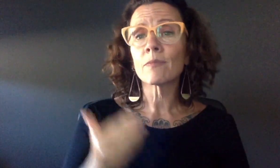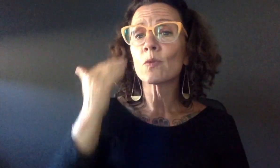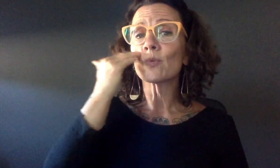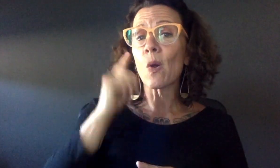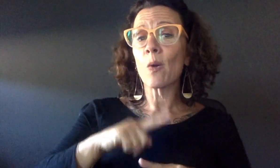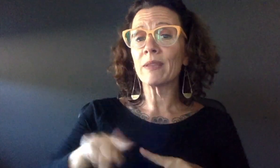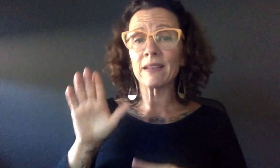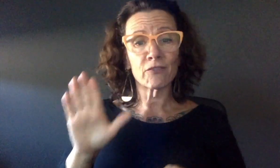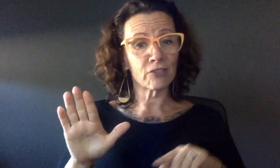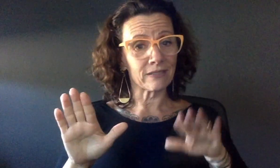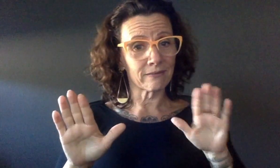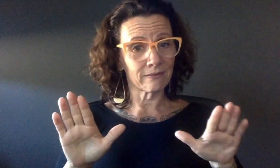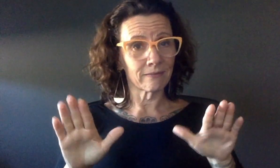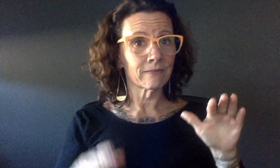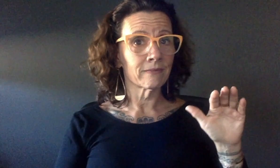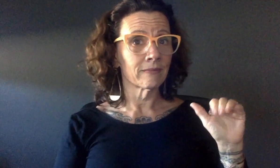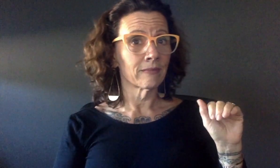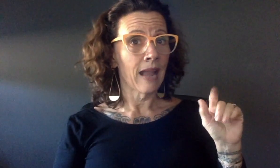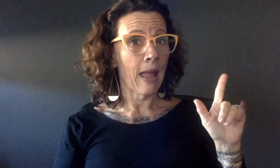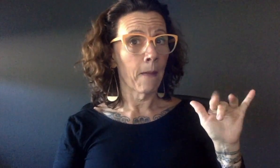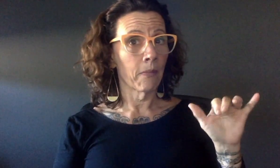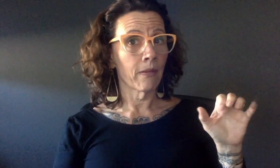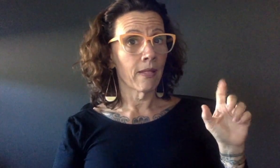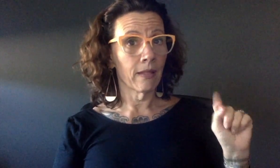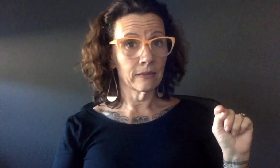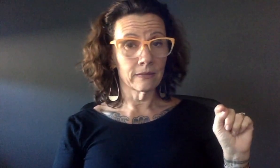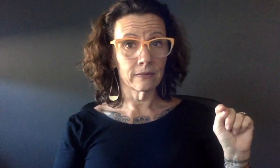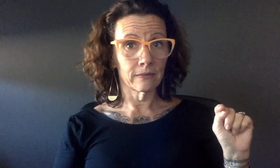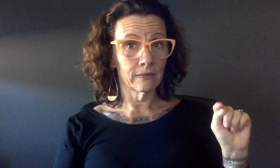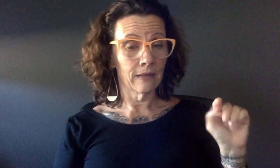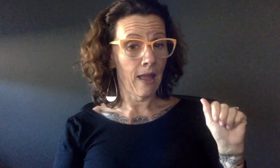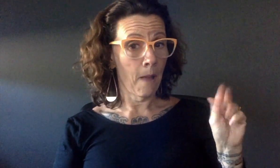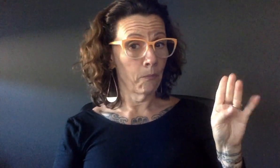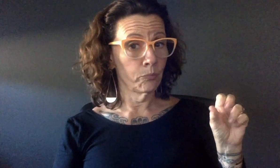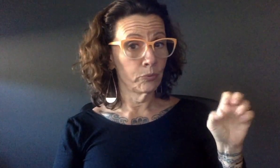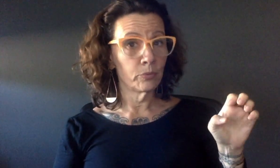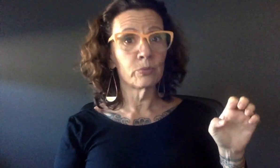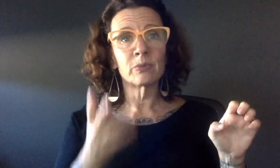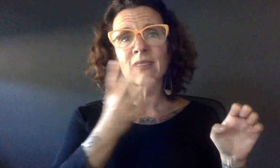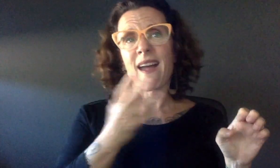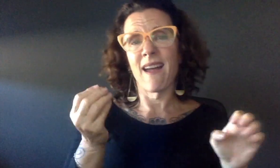Know the difference between useful access support and